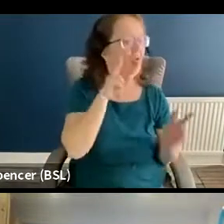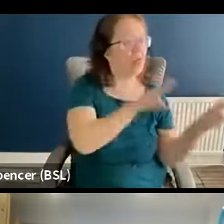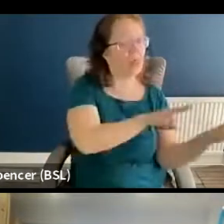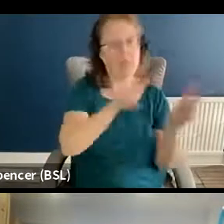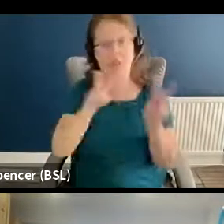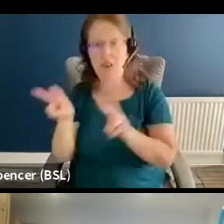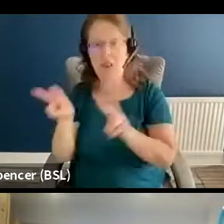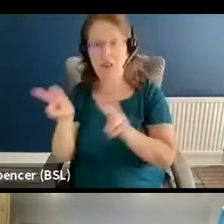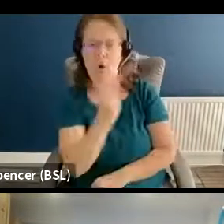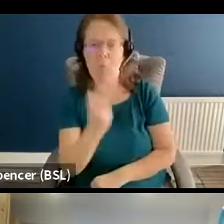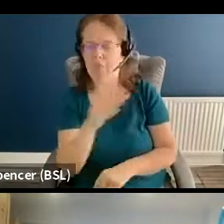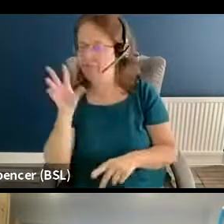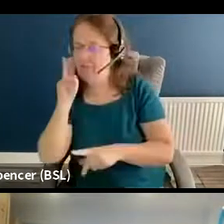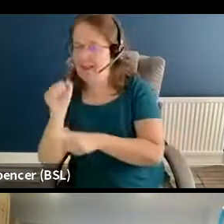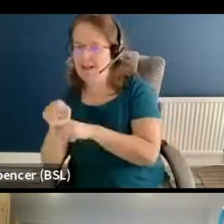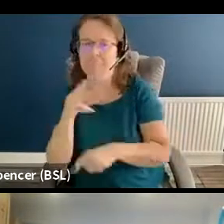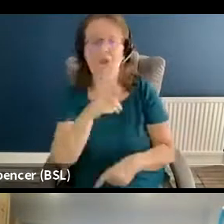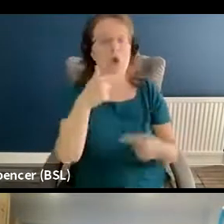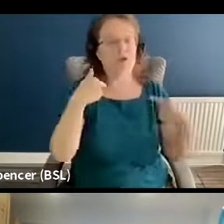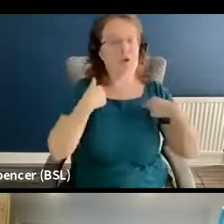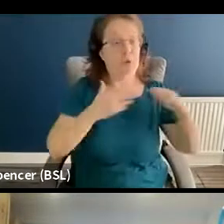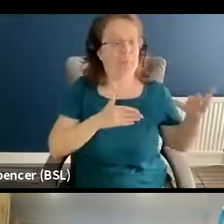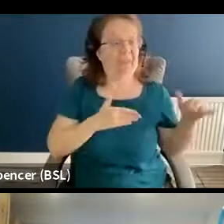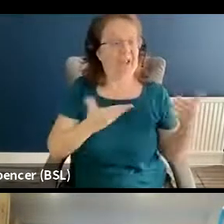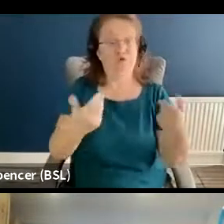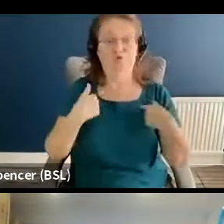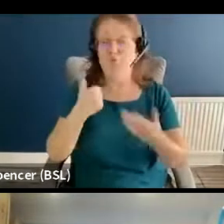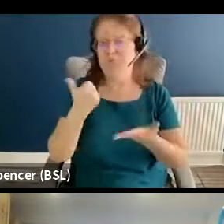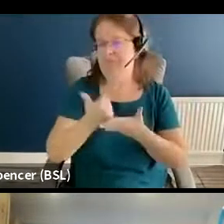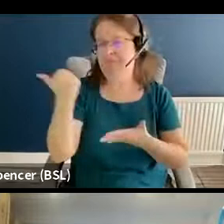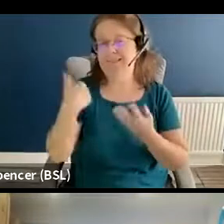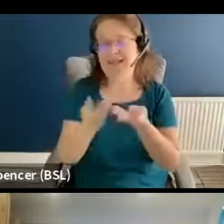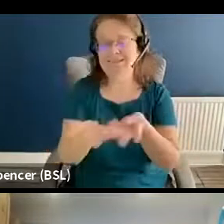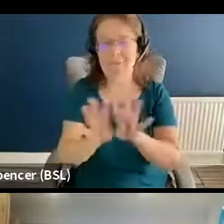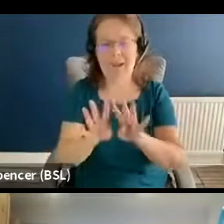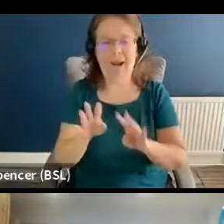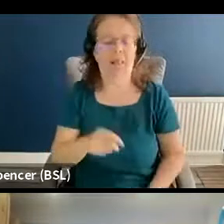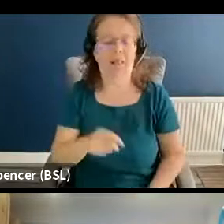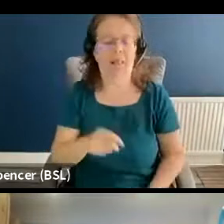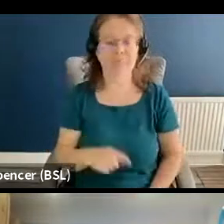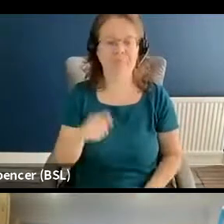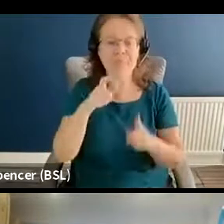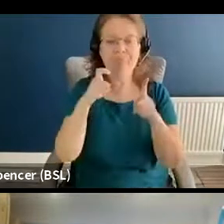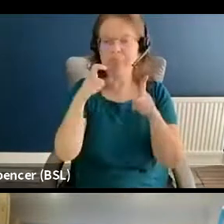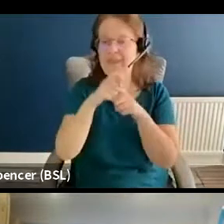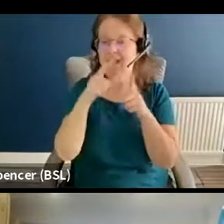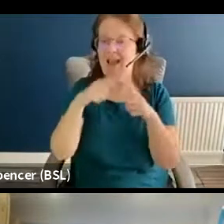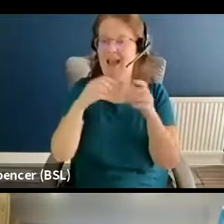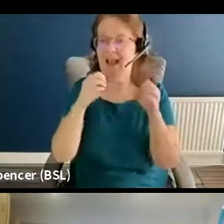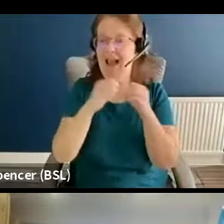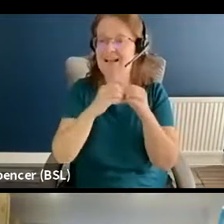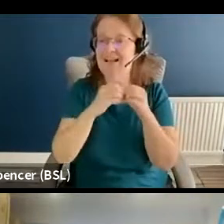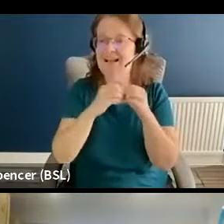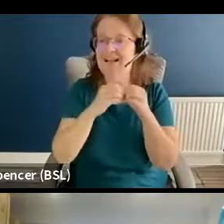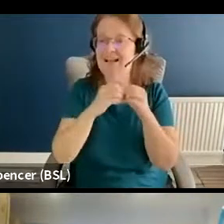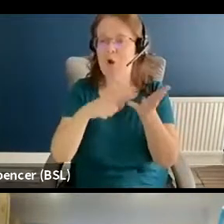So now to introduce our fantastic panelists, we have Debra Ruh, CEO and founder of Rue Global